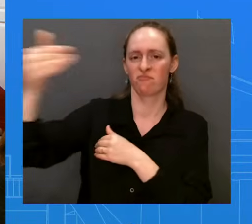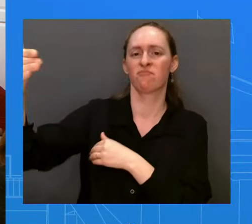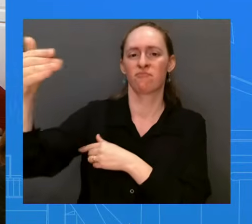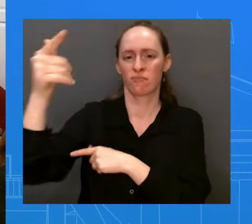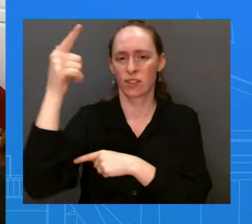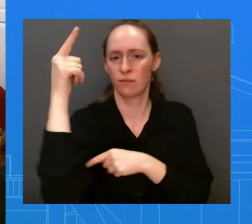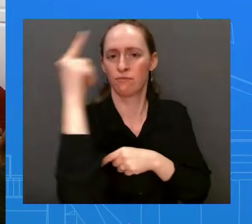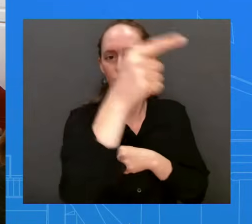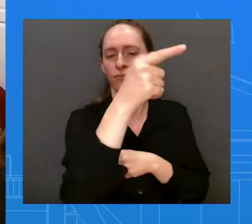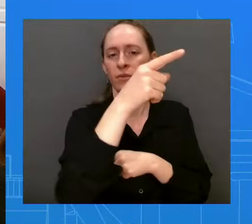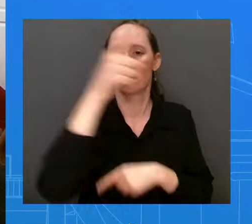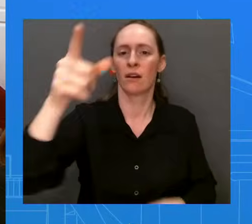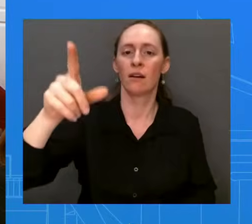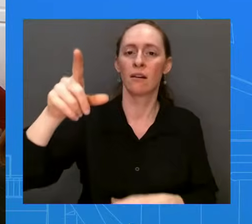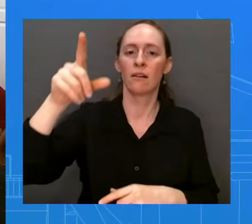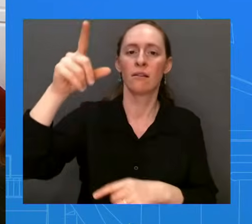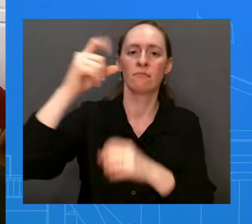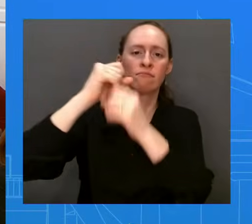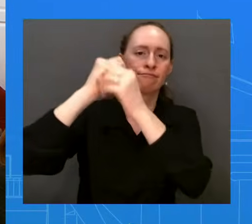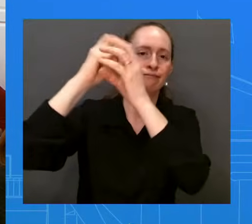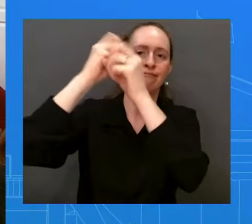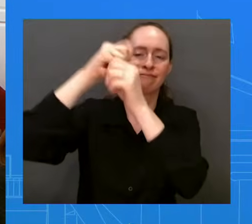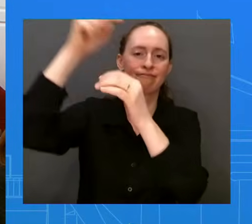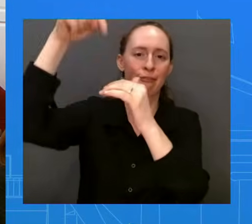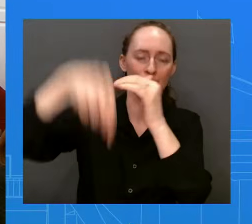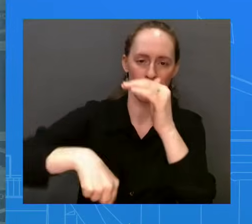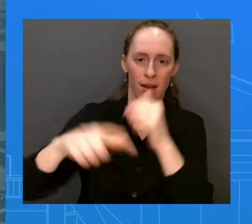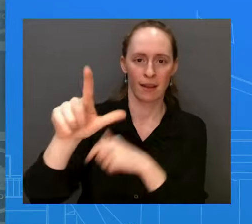And what -- how did he anticipate the outcome of that? Mr. Kirby: He was here in the White House.